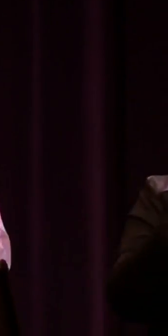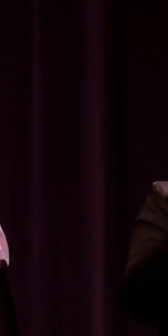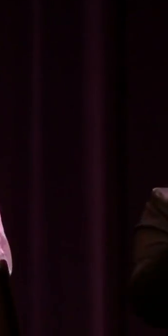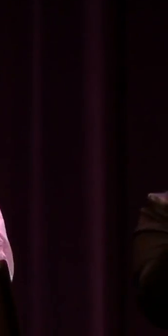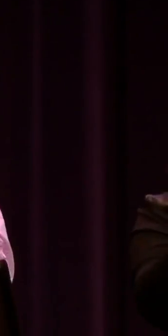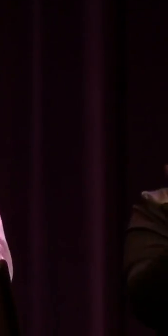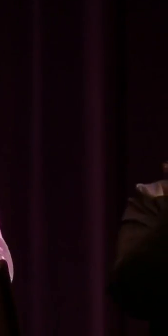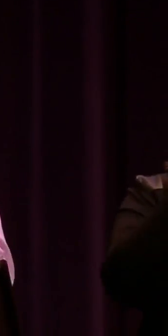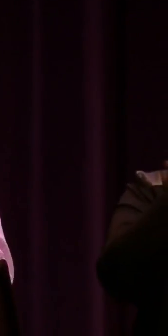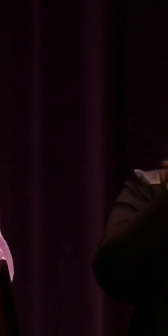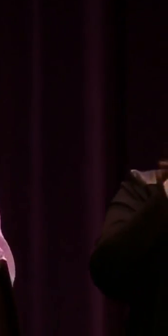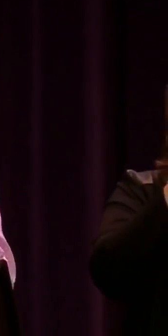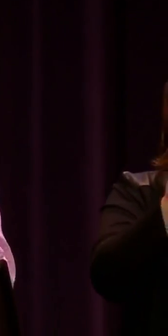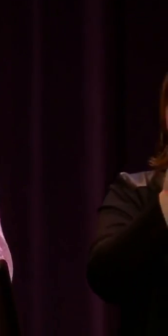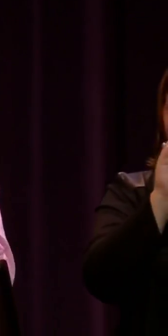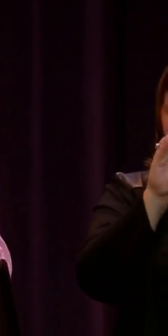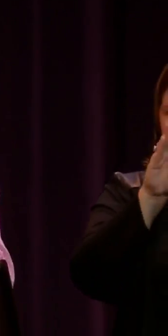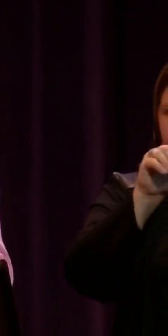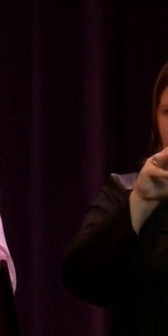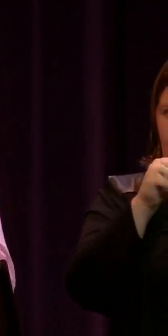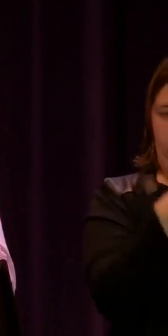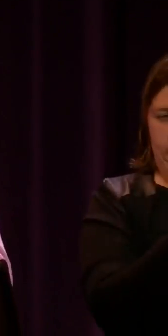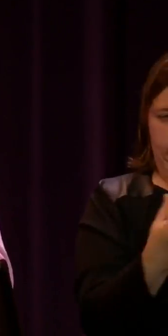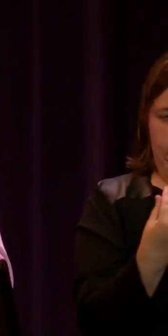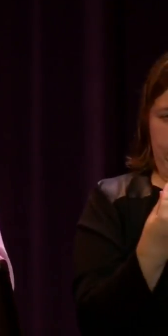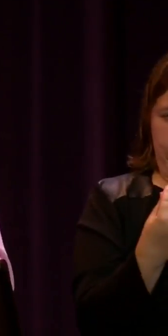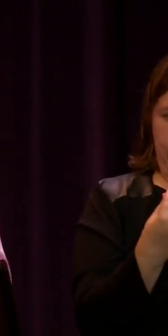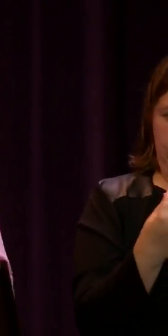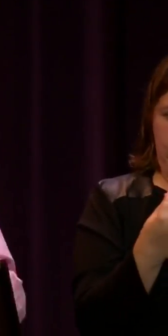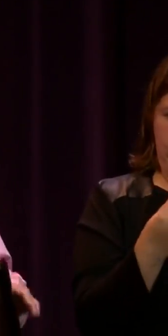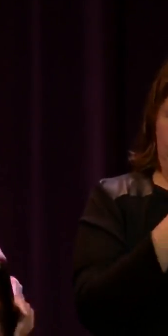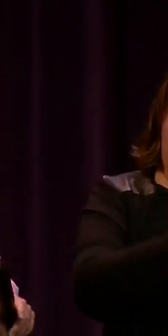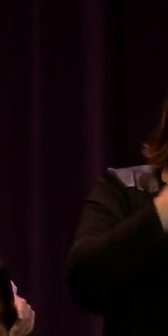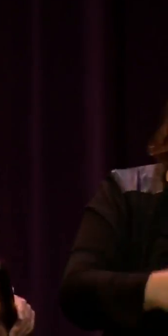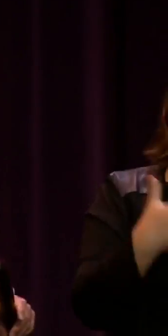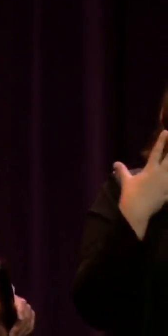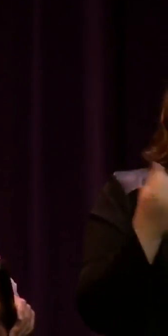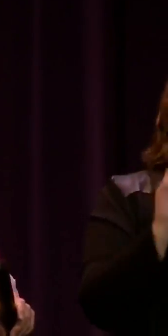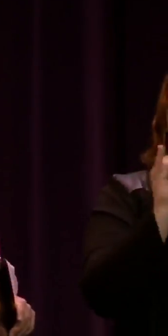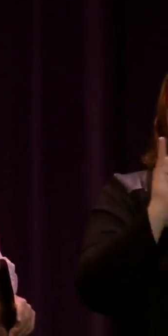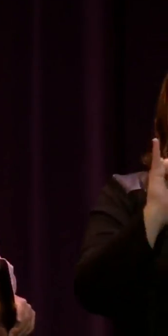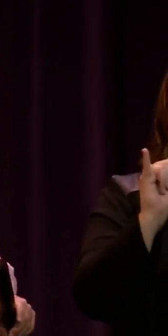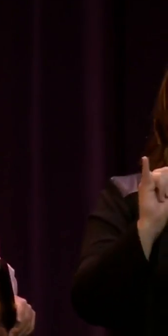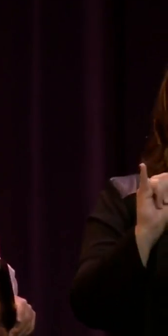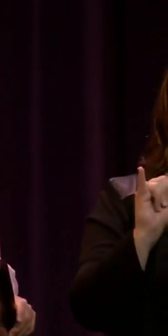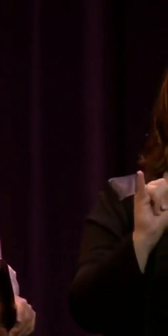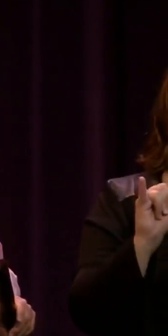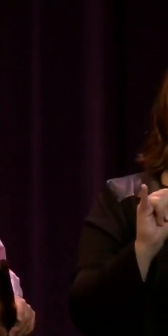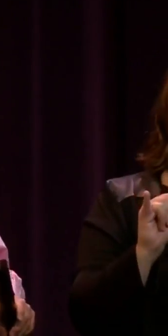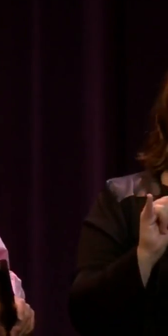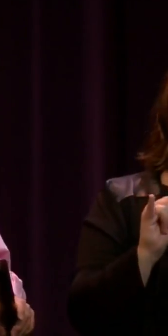HE GOT HEALTH INSURANCE DONE WITHOUT ONE -- I HOPE THERE WERE REPUBLICAN VOTES.